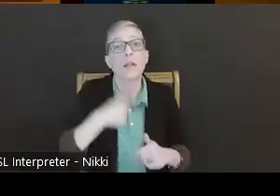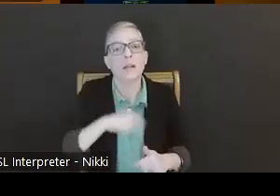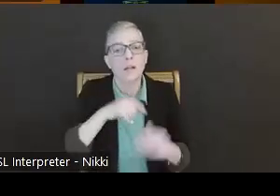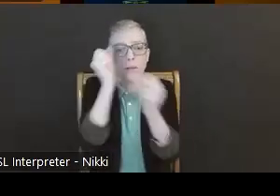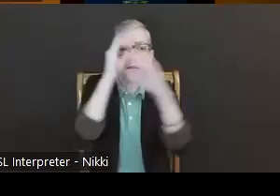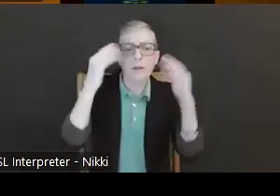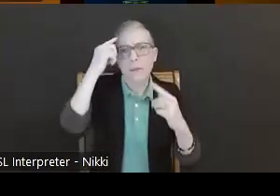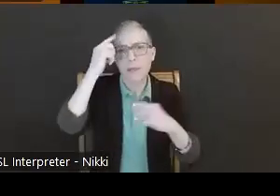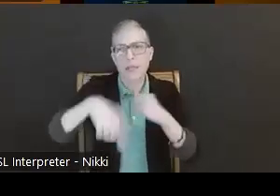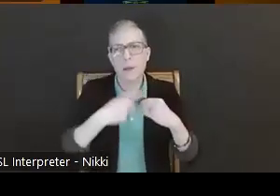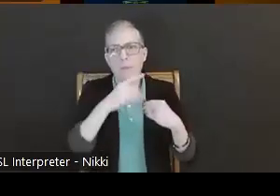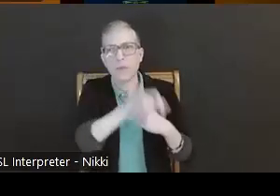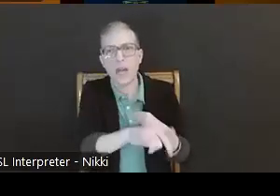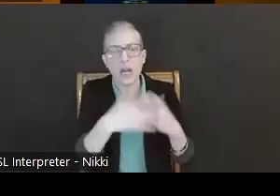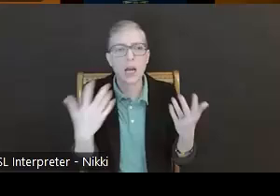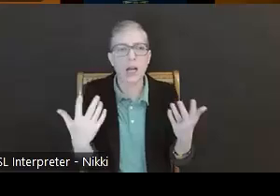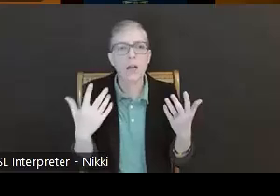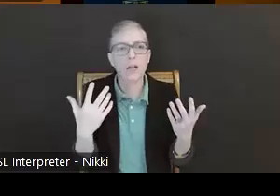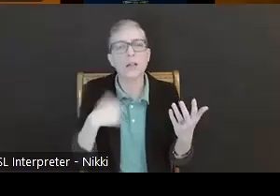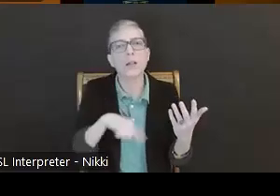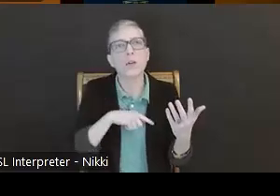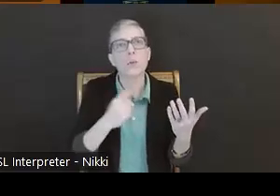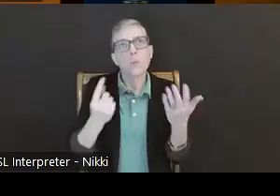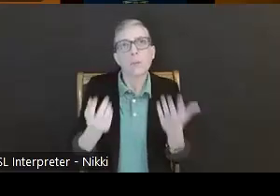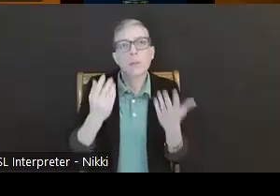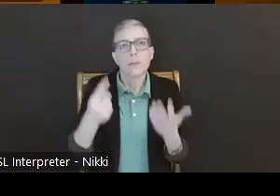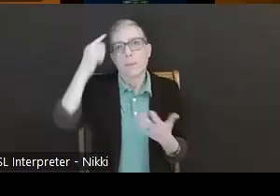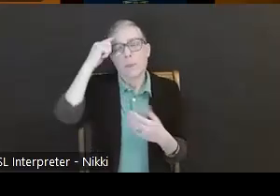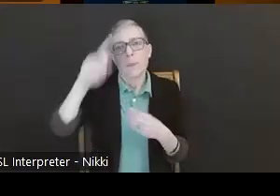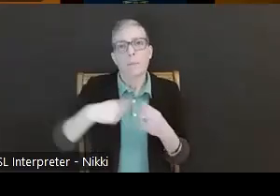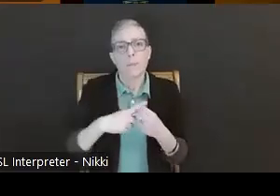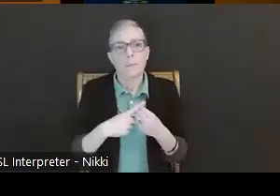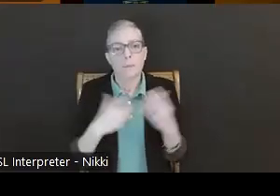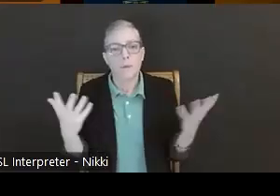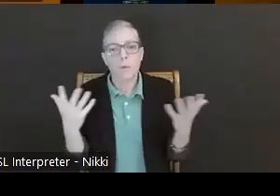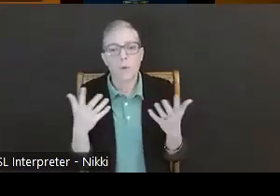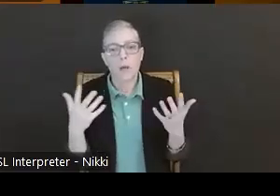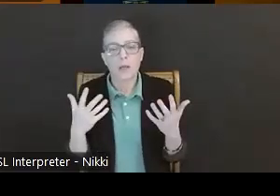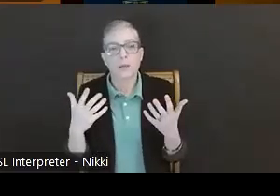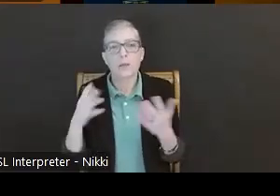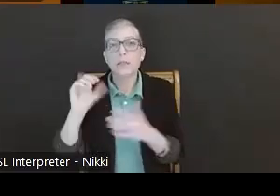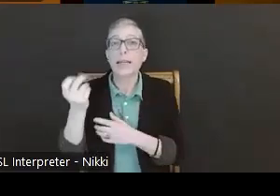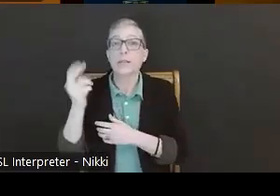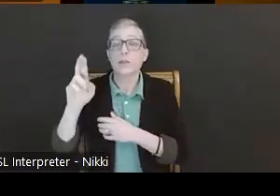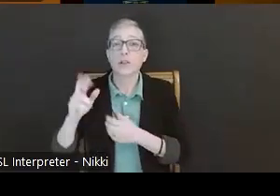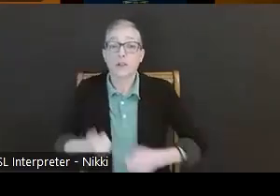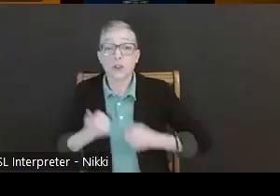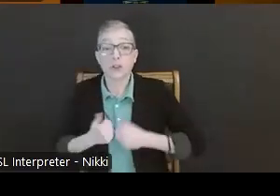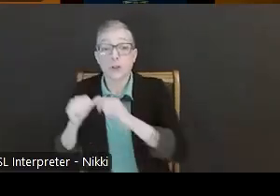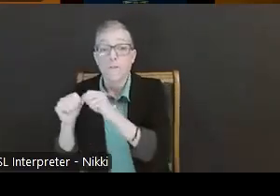and survivorship um that is are creating for caregivers and so it's a real pervasive problem